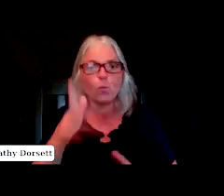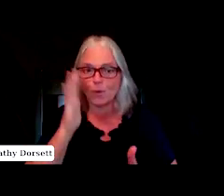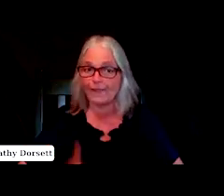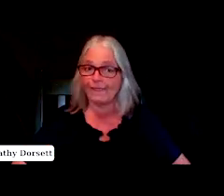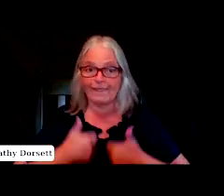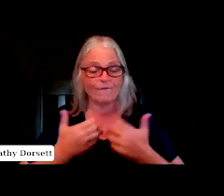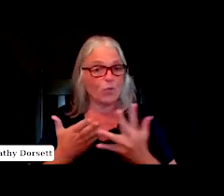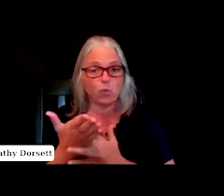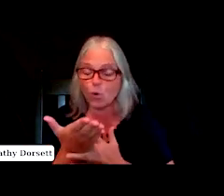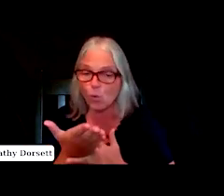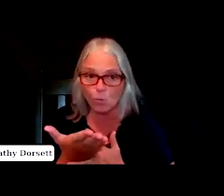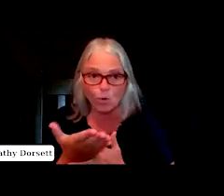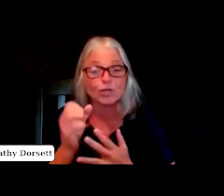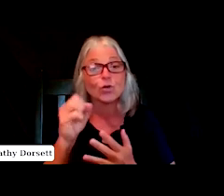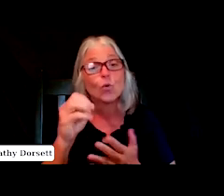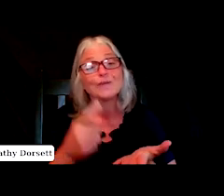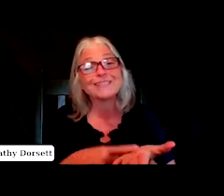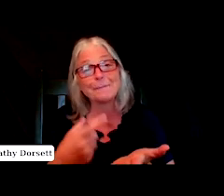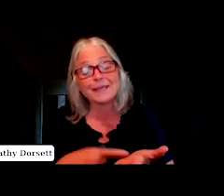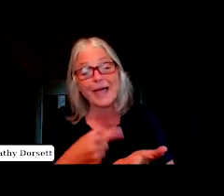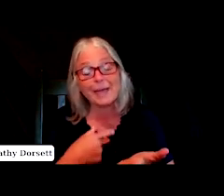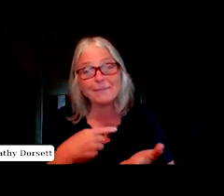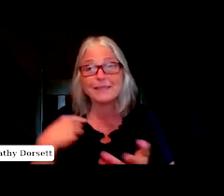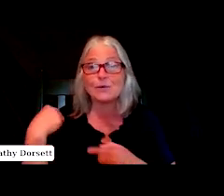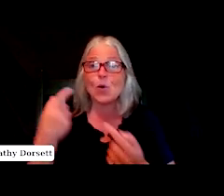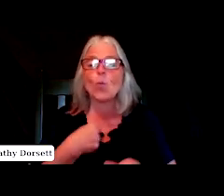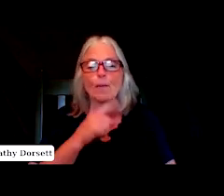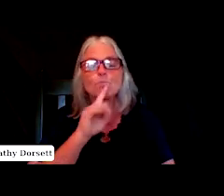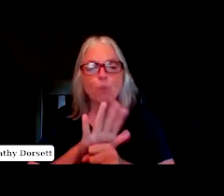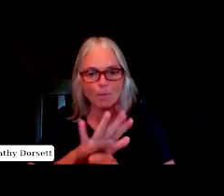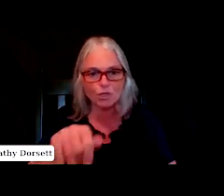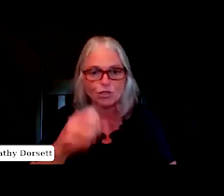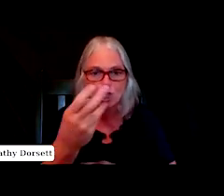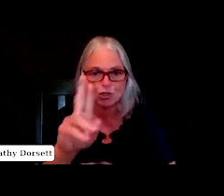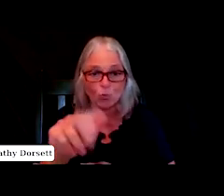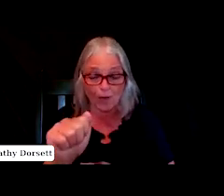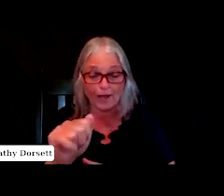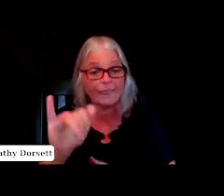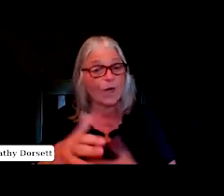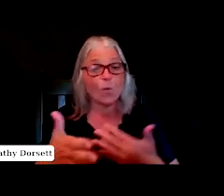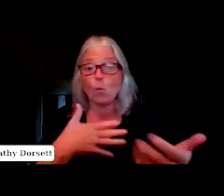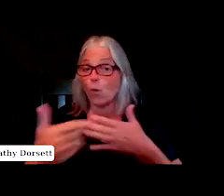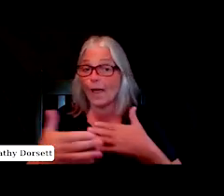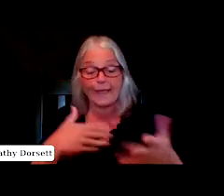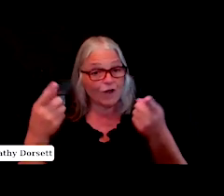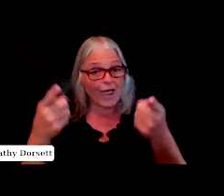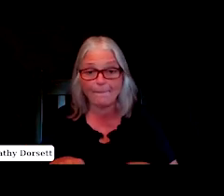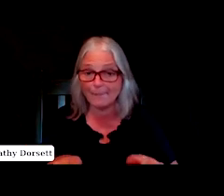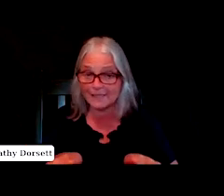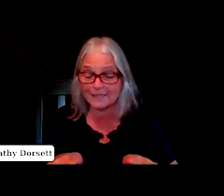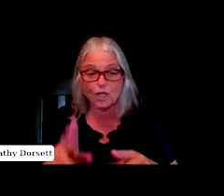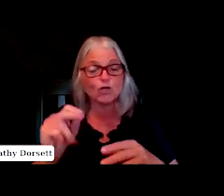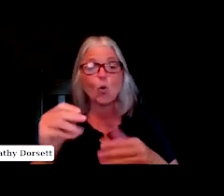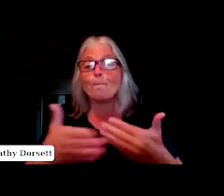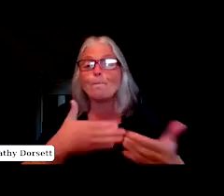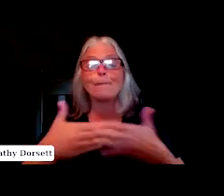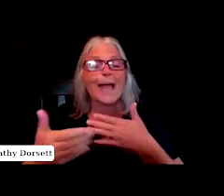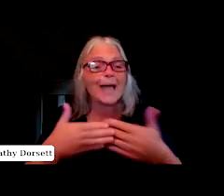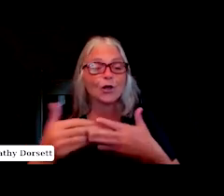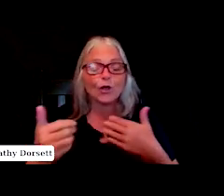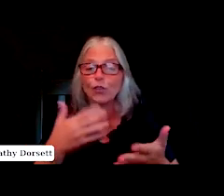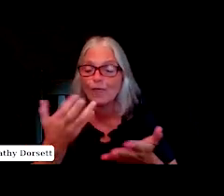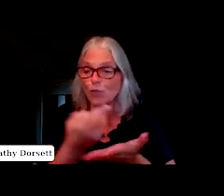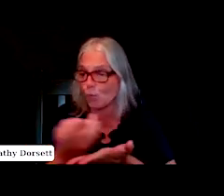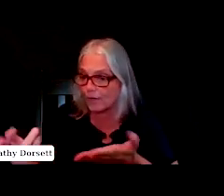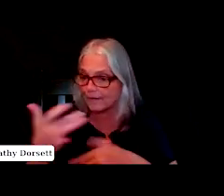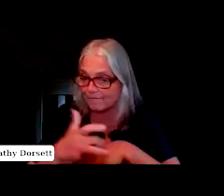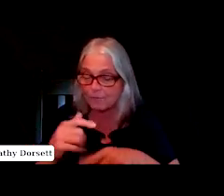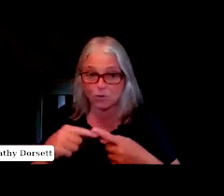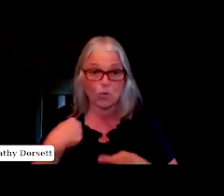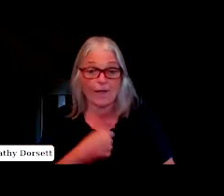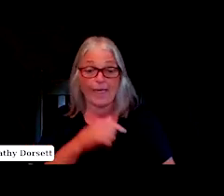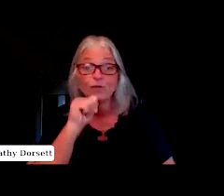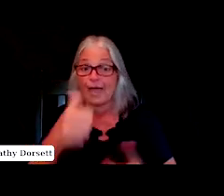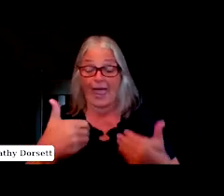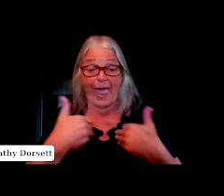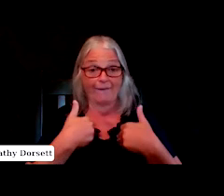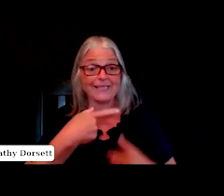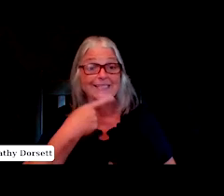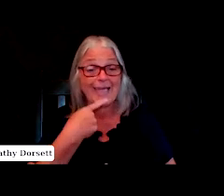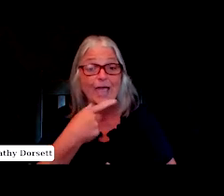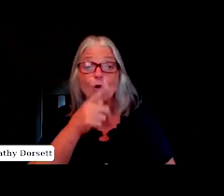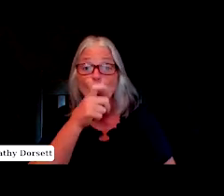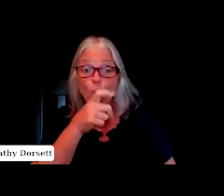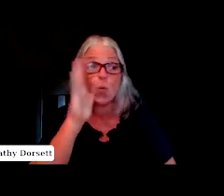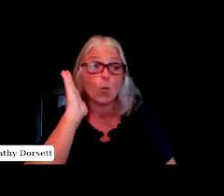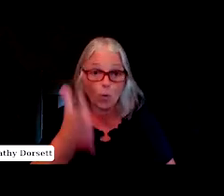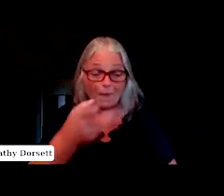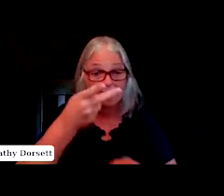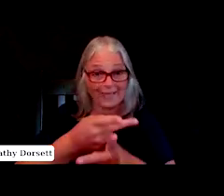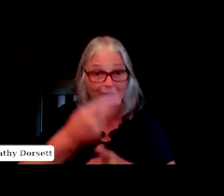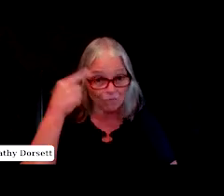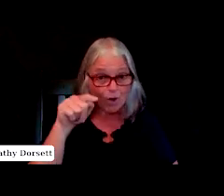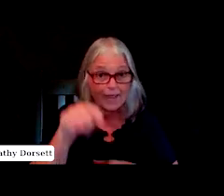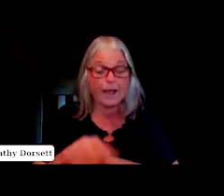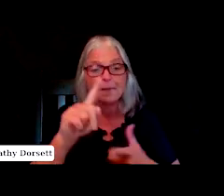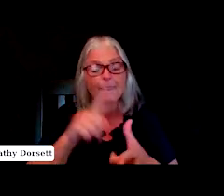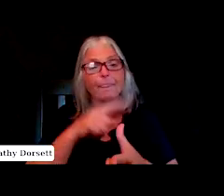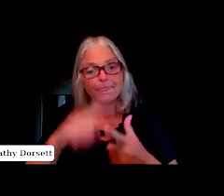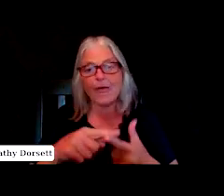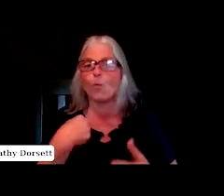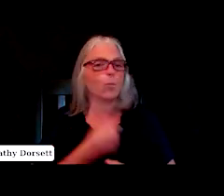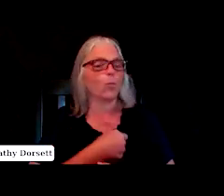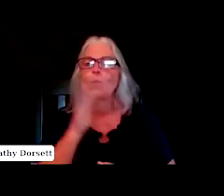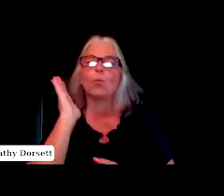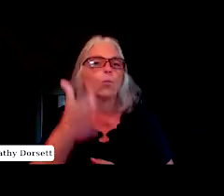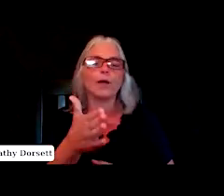And so at some point along the way, we promised Joshua that whatever happened, no matter the resources available to us, if we didn't have a say, and who would be caring for him then? We wouldn't have. We wouldn't.